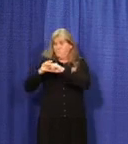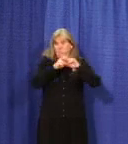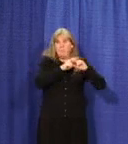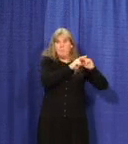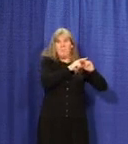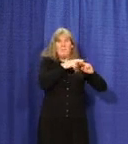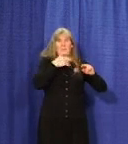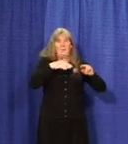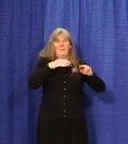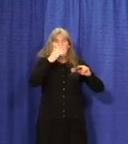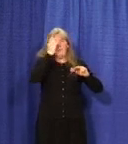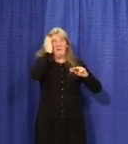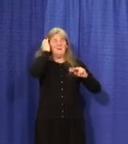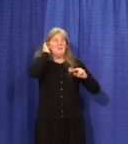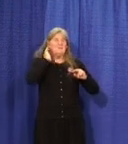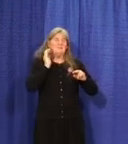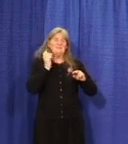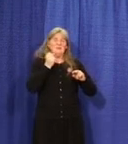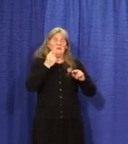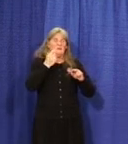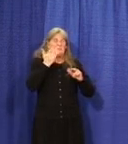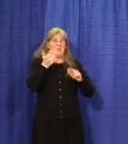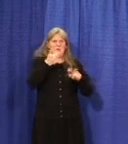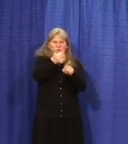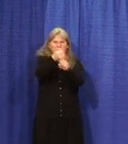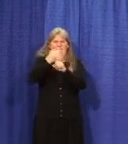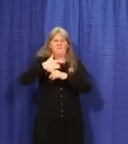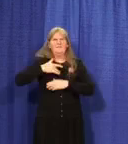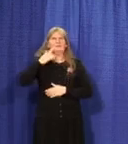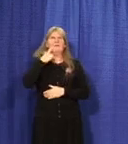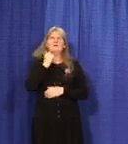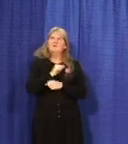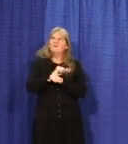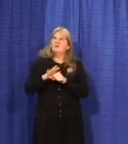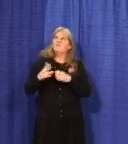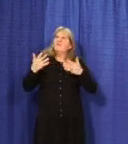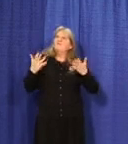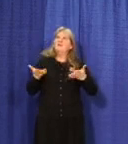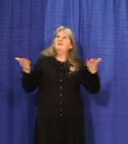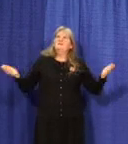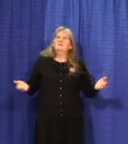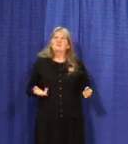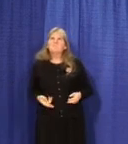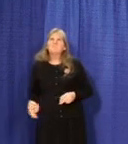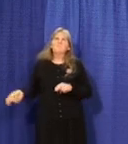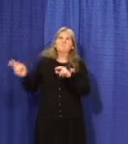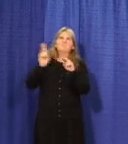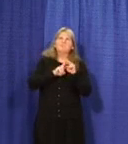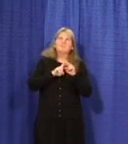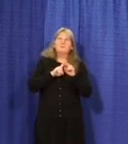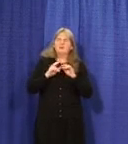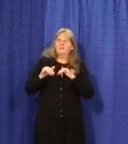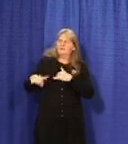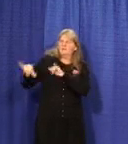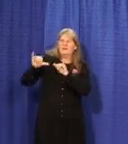finally, this is it. COVID has really arrived and now it is just a matter of time before we look like so many